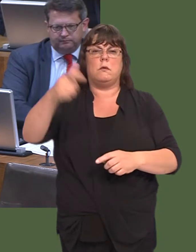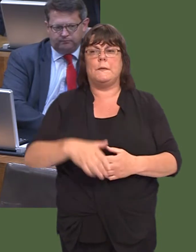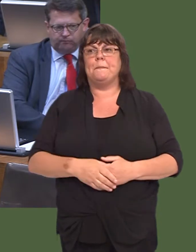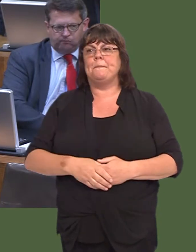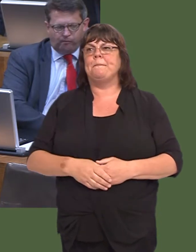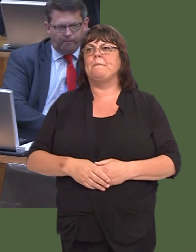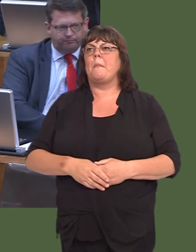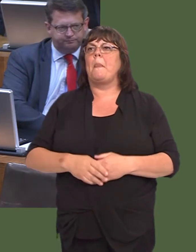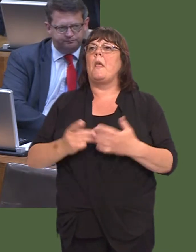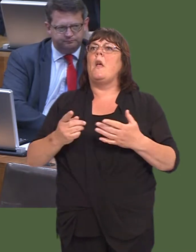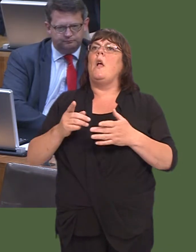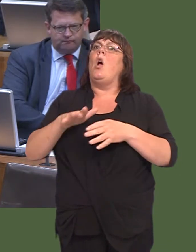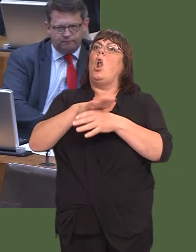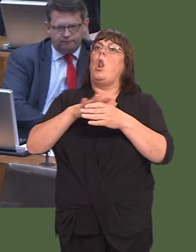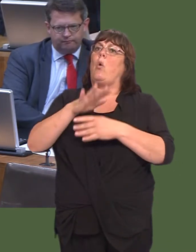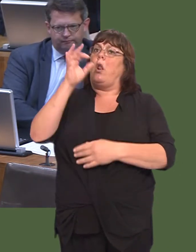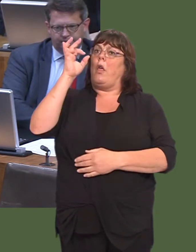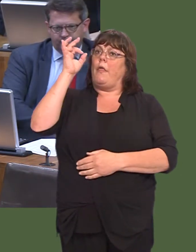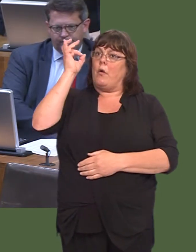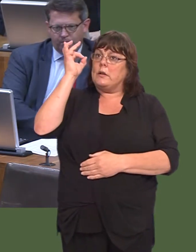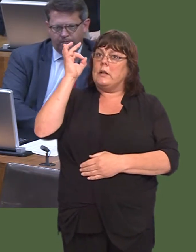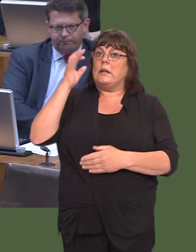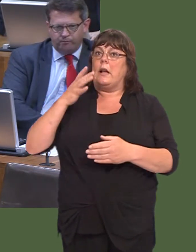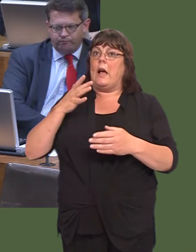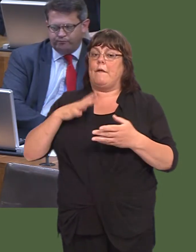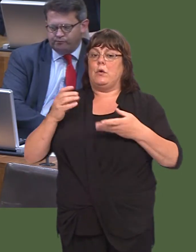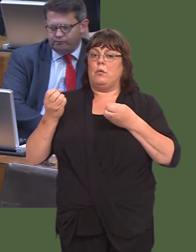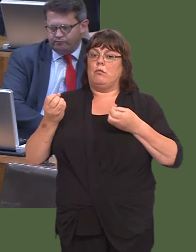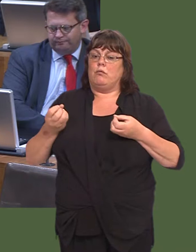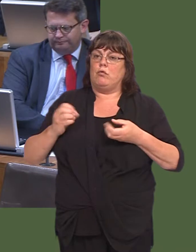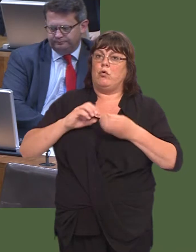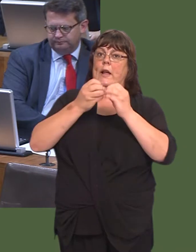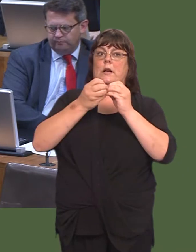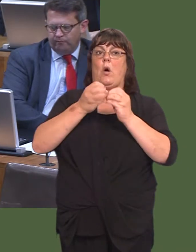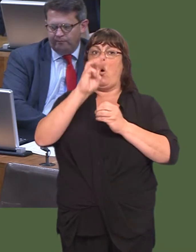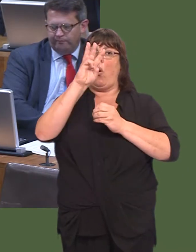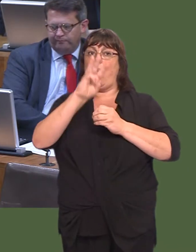Generally, local authorities have to produce their Welsh in education strategic plans.